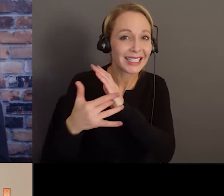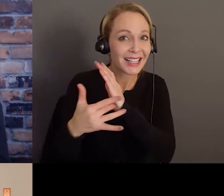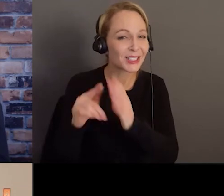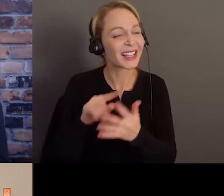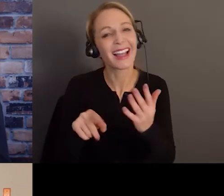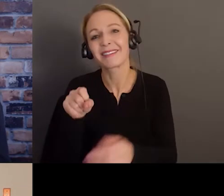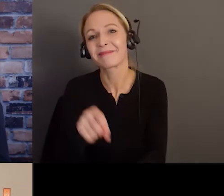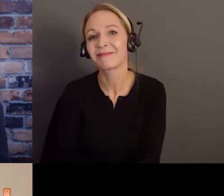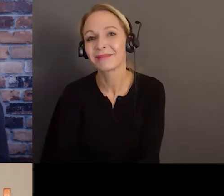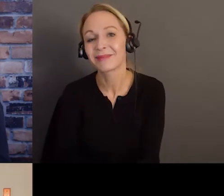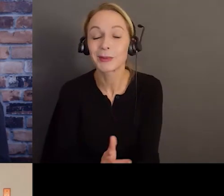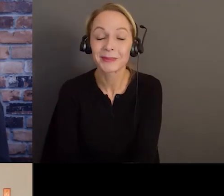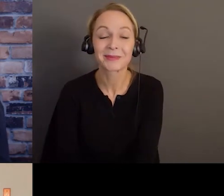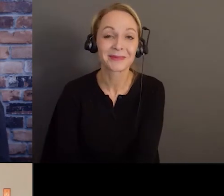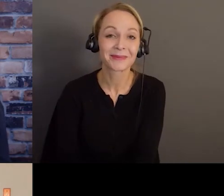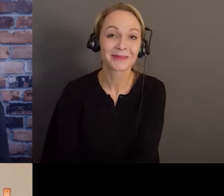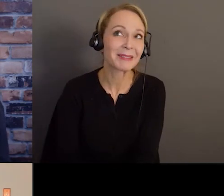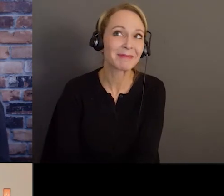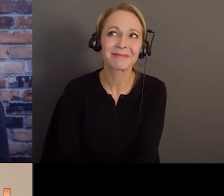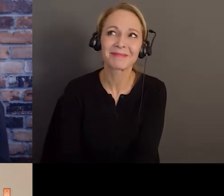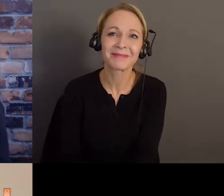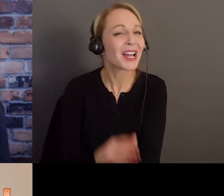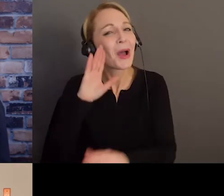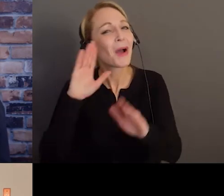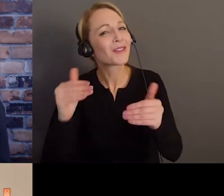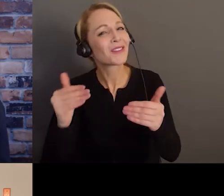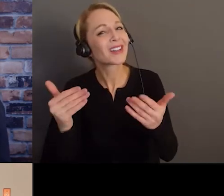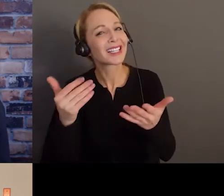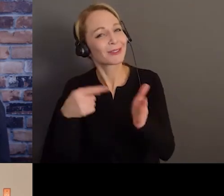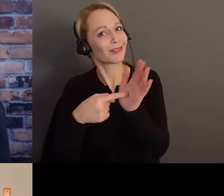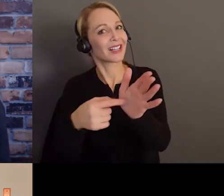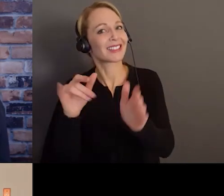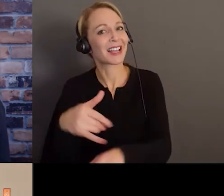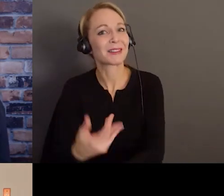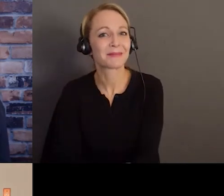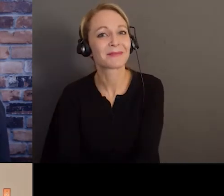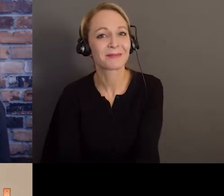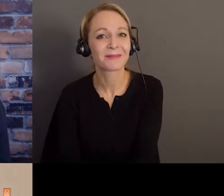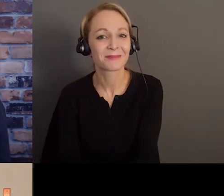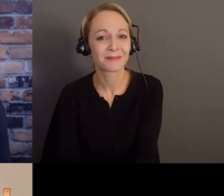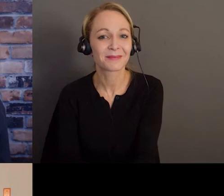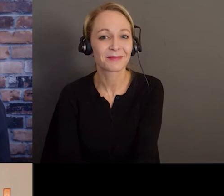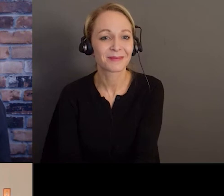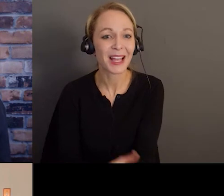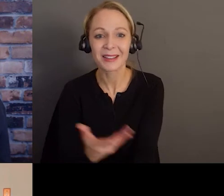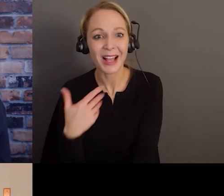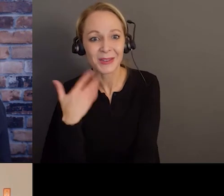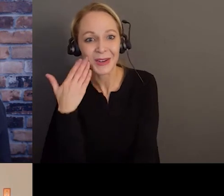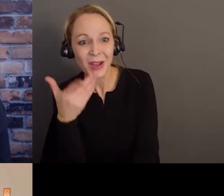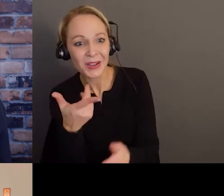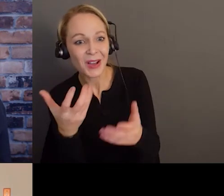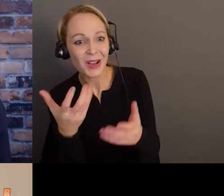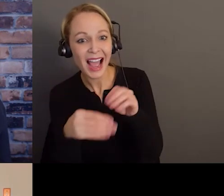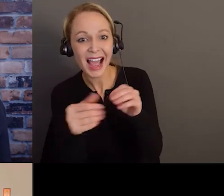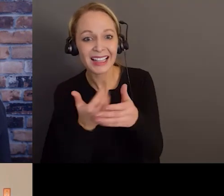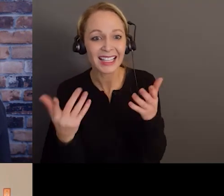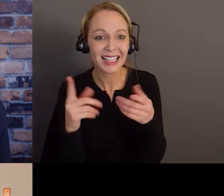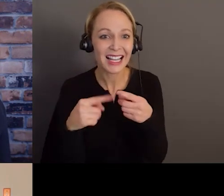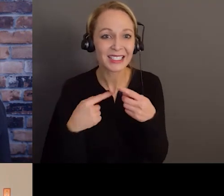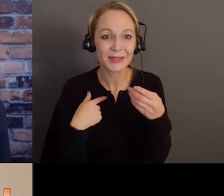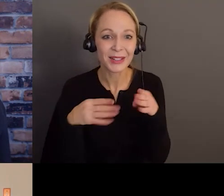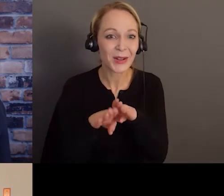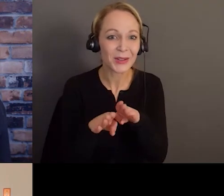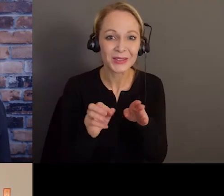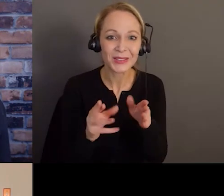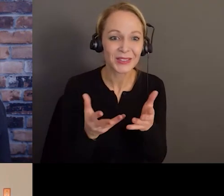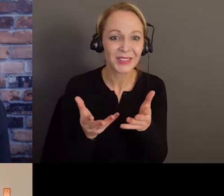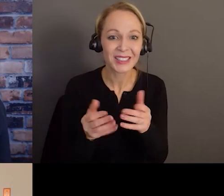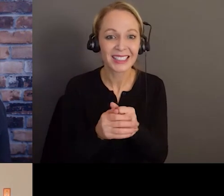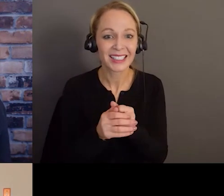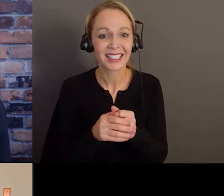I DON'T KNOW IF YOU HAVE ANYTHING ELSE TO ADD.